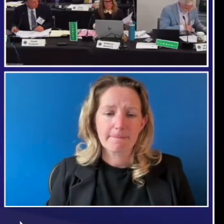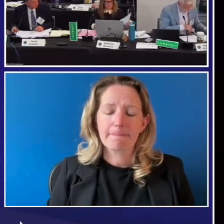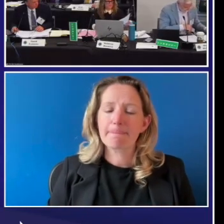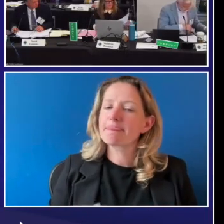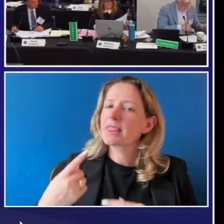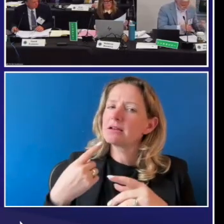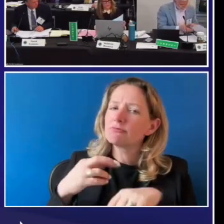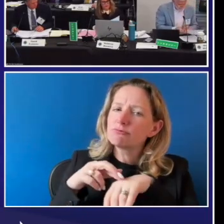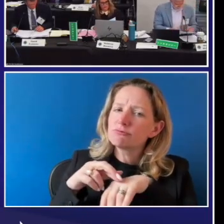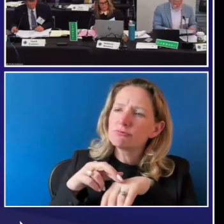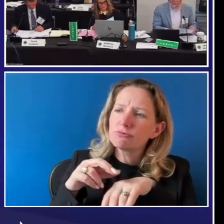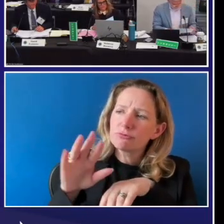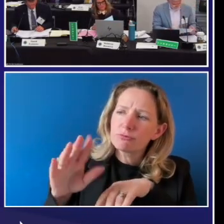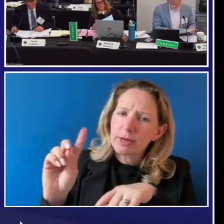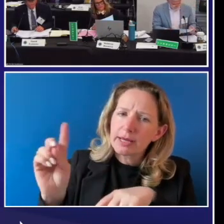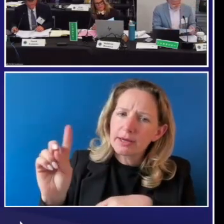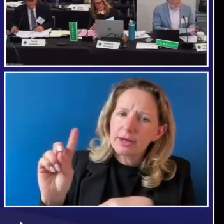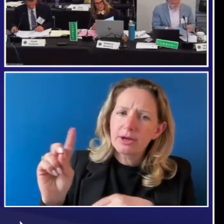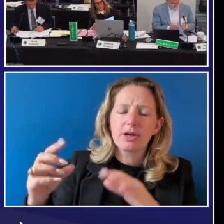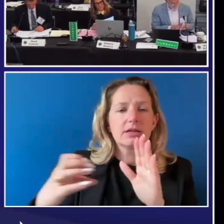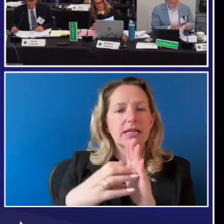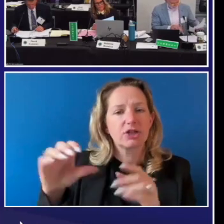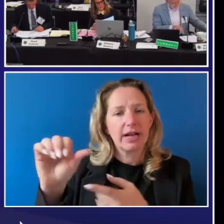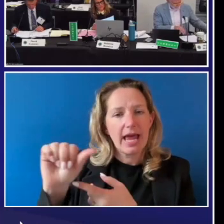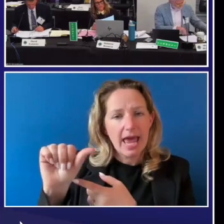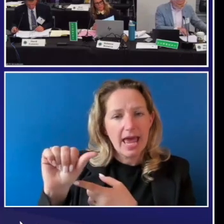Um, it's section A, Romanet 21.